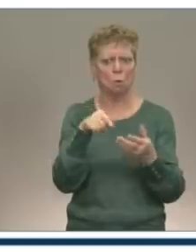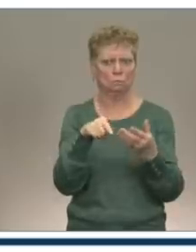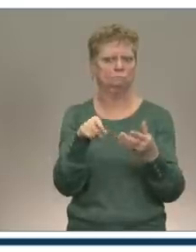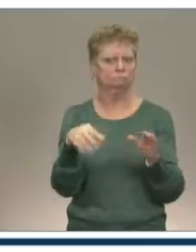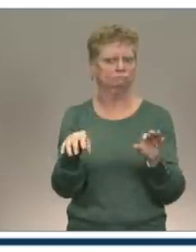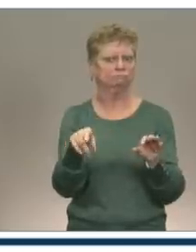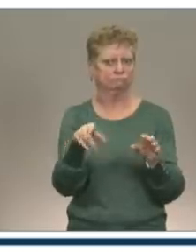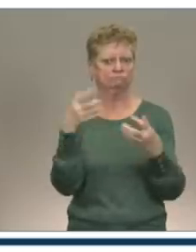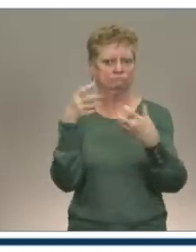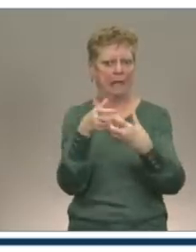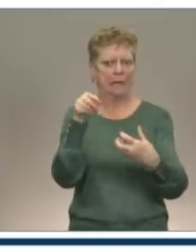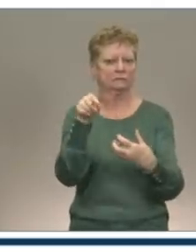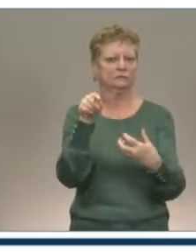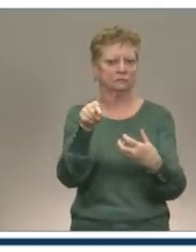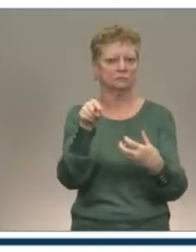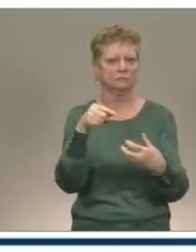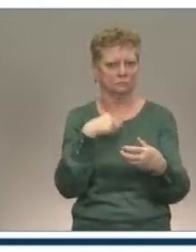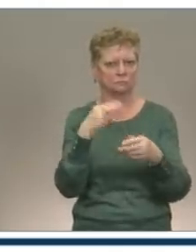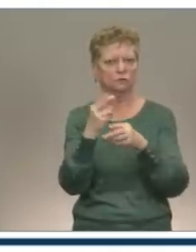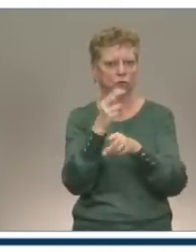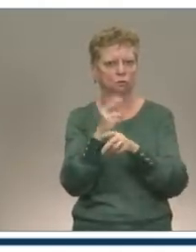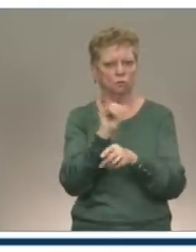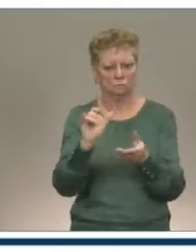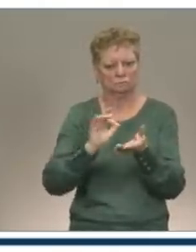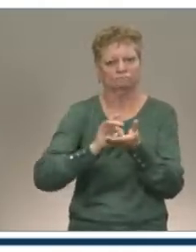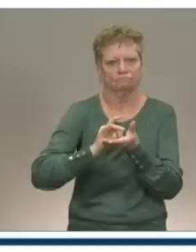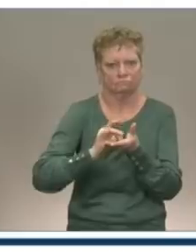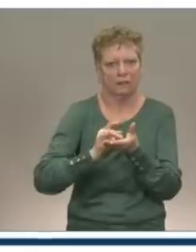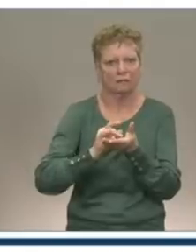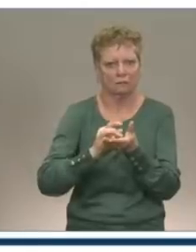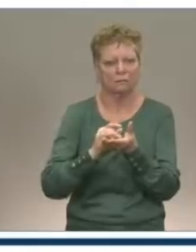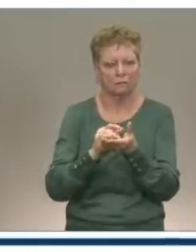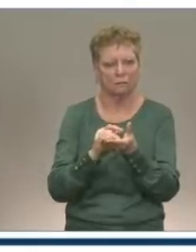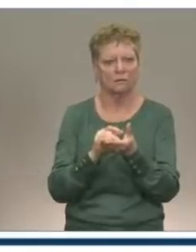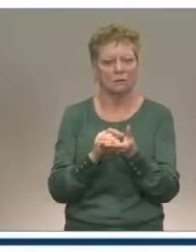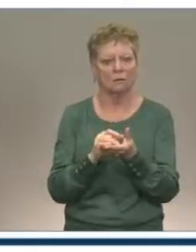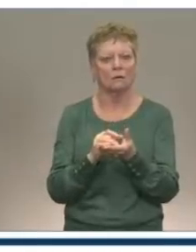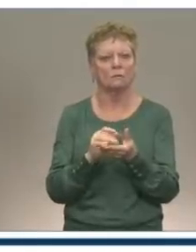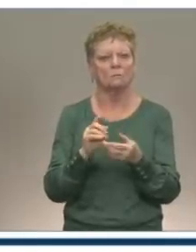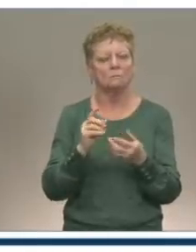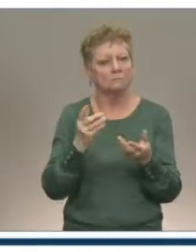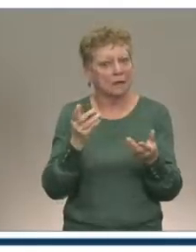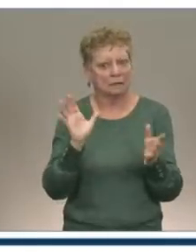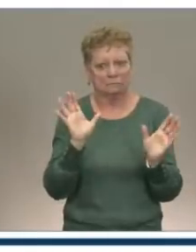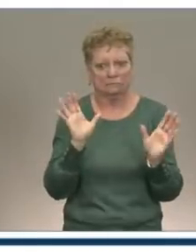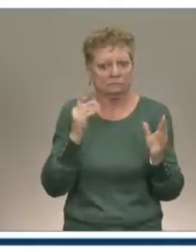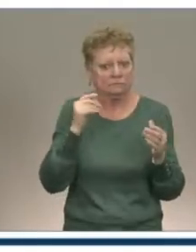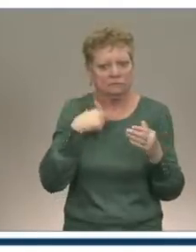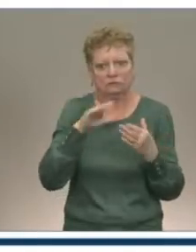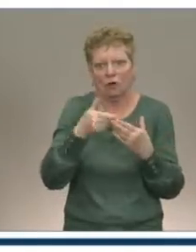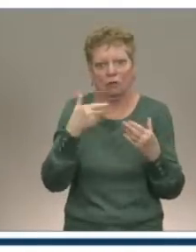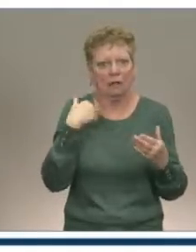are using the monoclonal antibodies as appropriate uh but but for that's all i can tell you again i